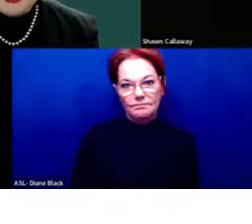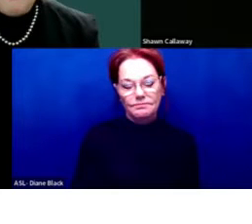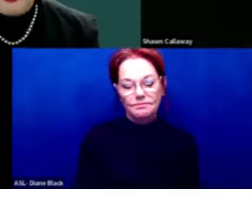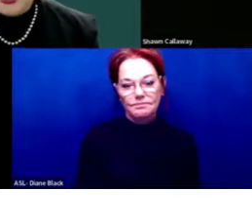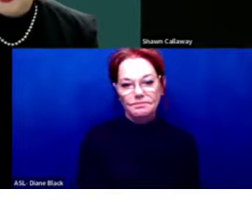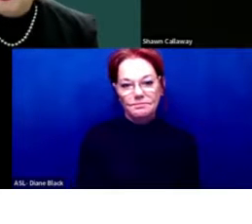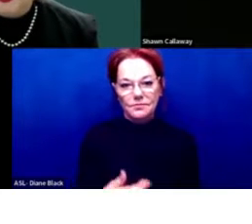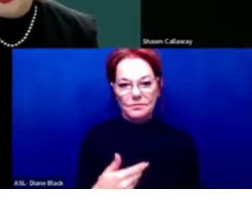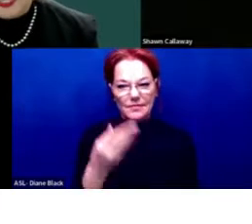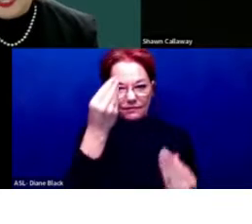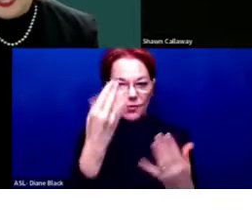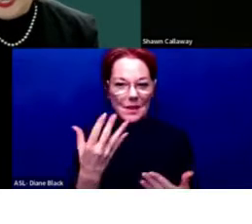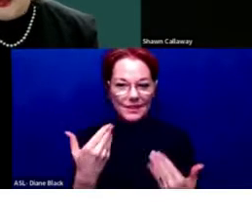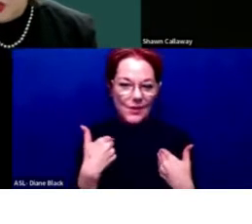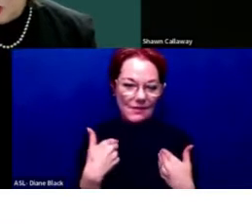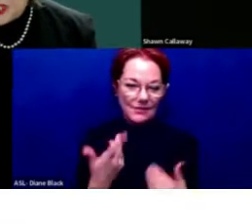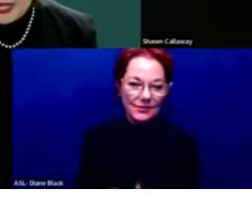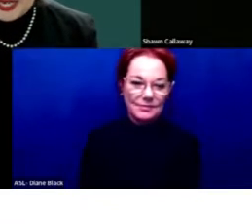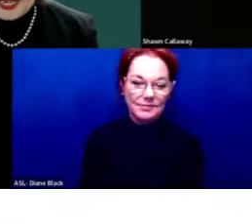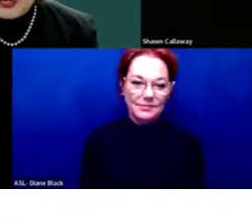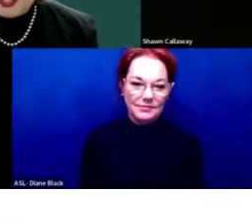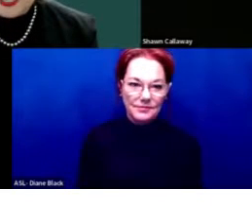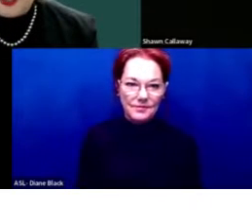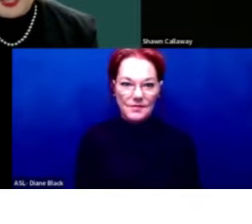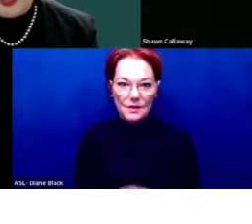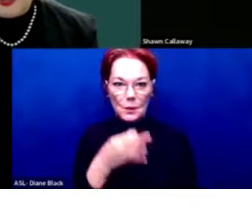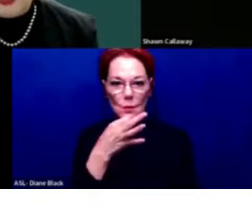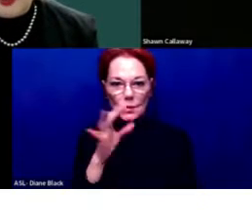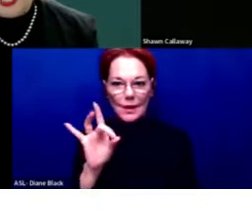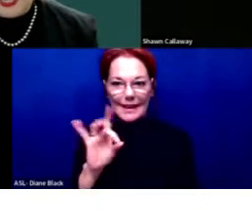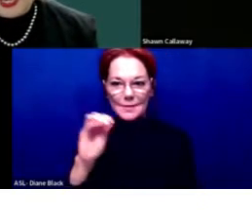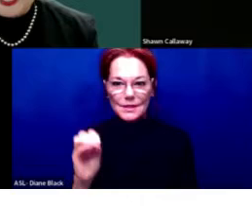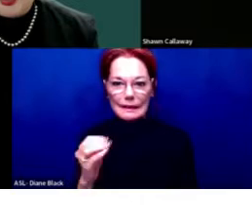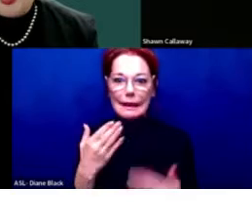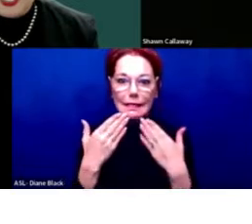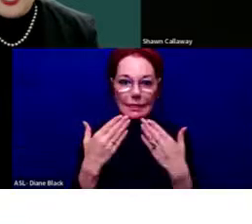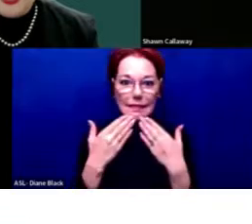this information. And we're almost getting at 80%. So thank you to everyone that has already